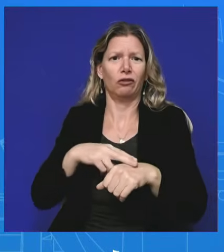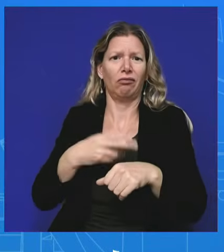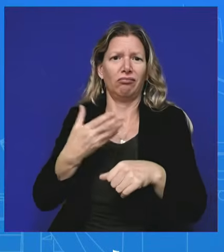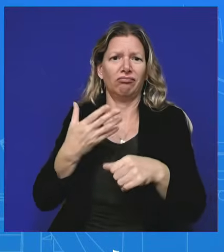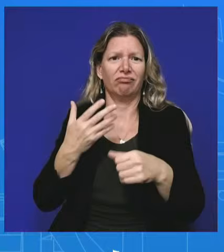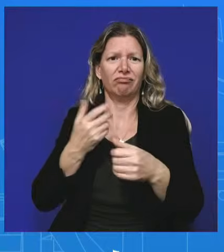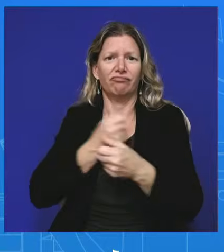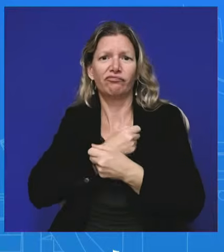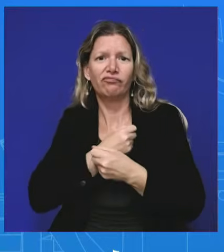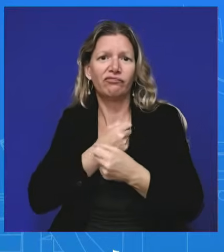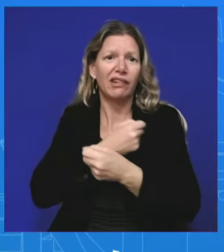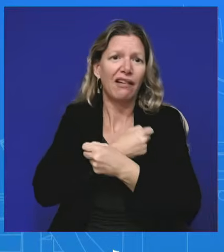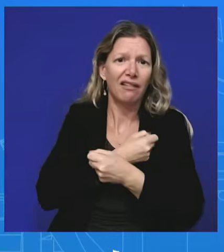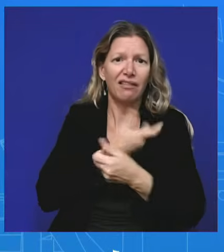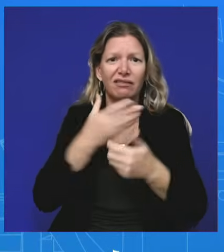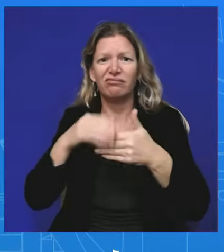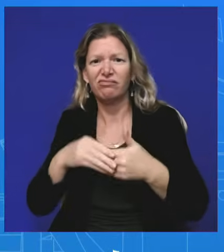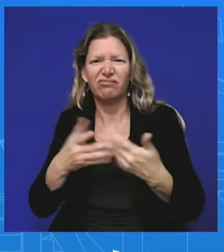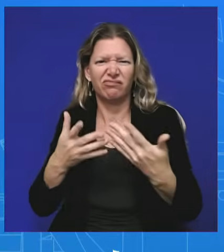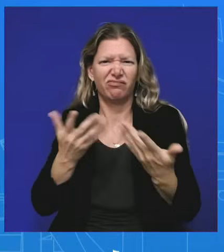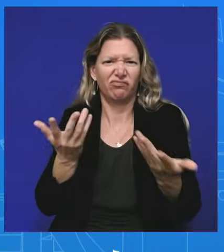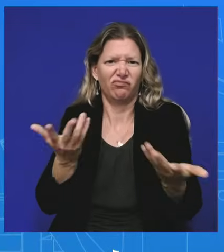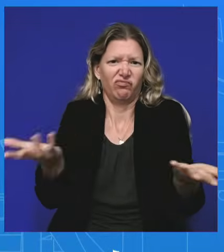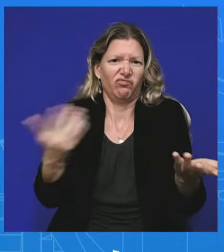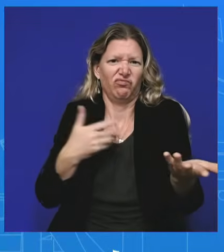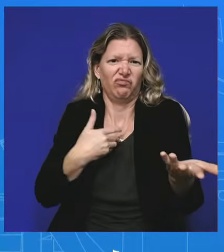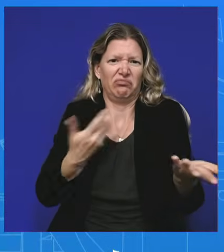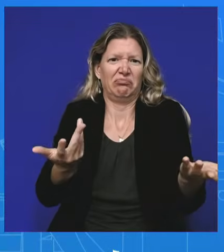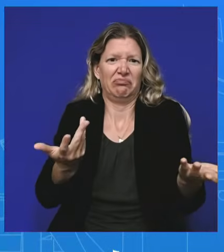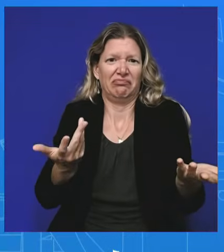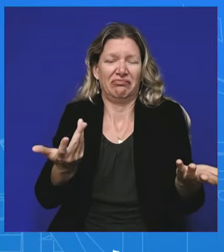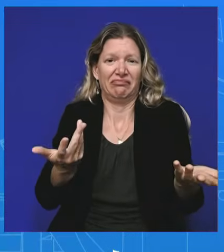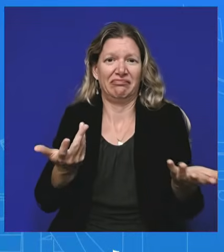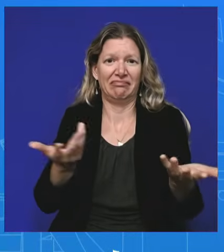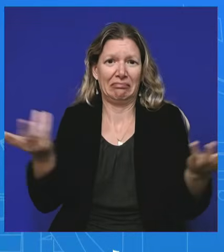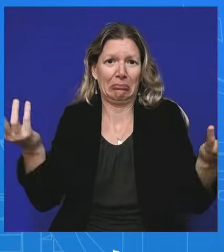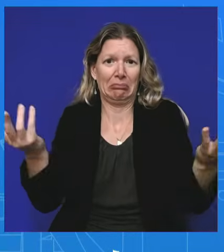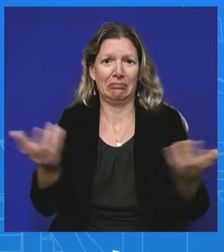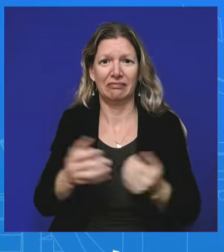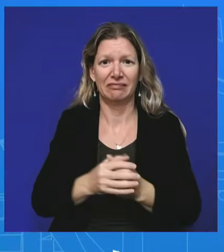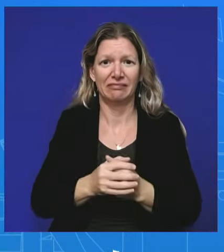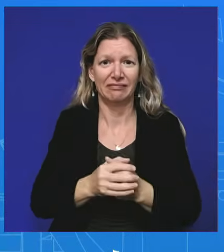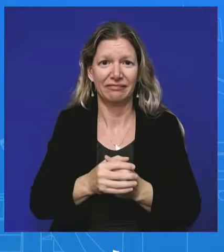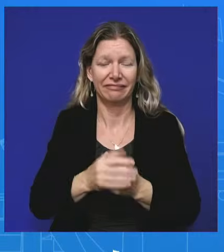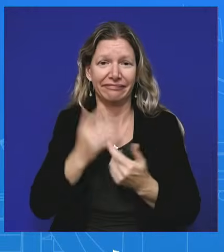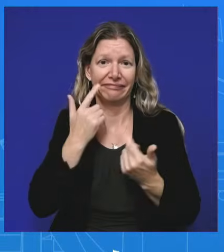I'll just tell you that -- that we take seriously th- --